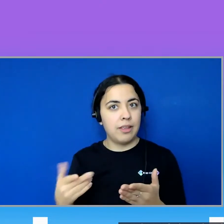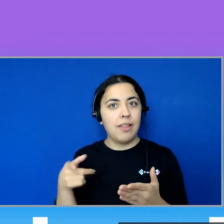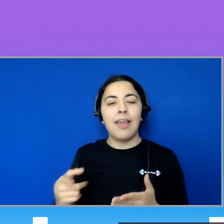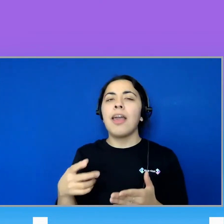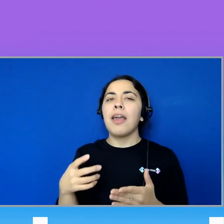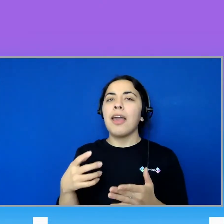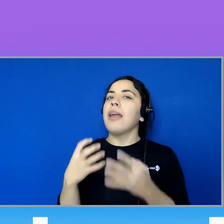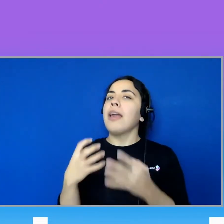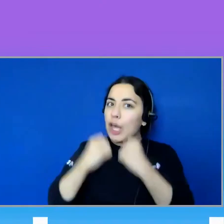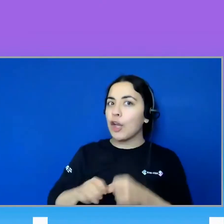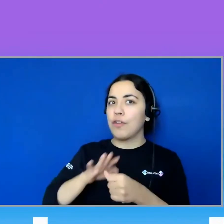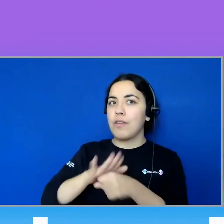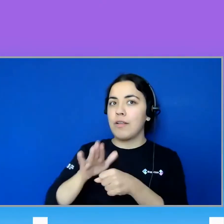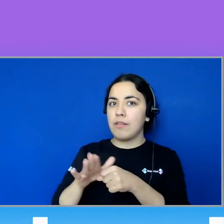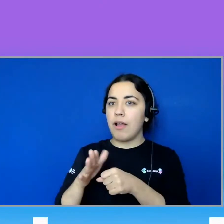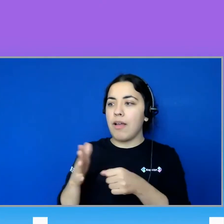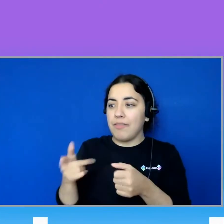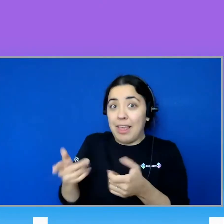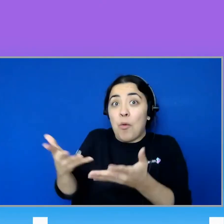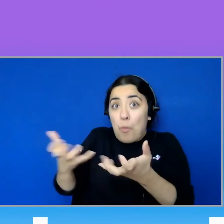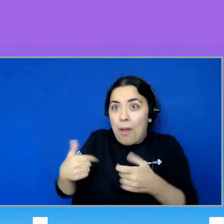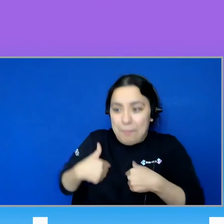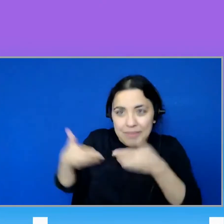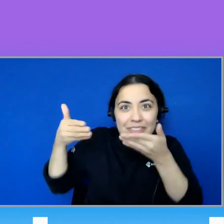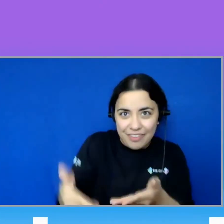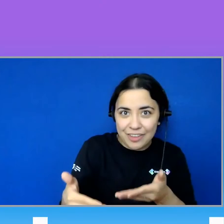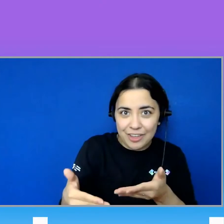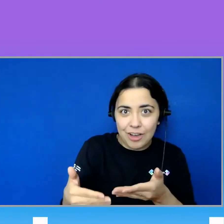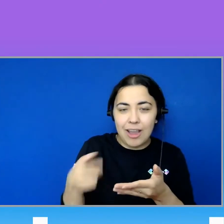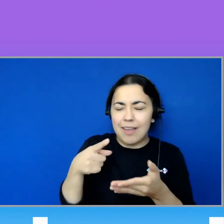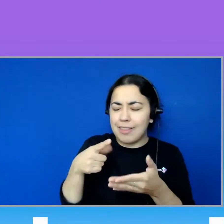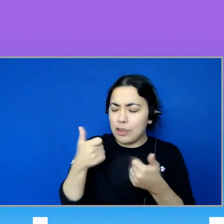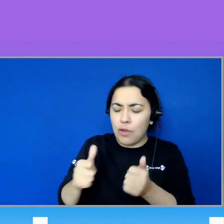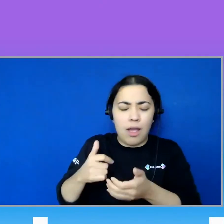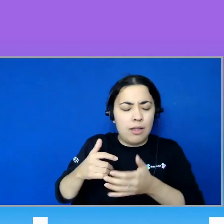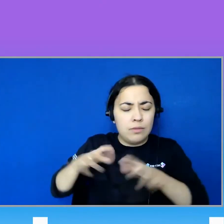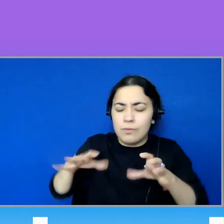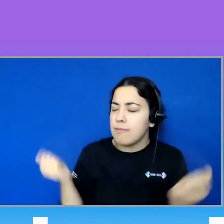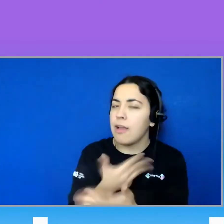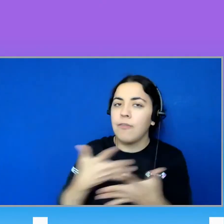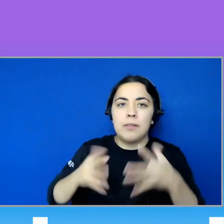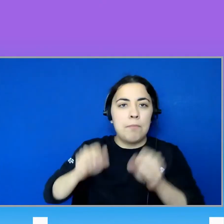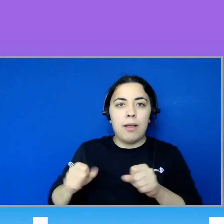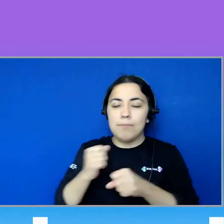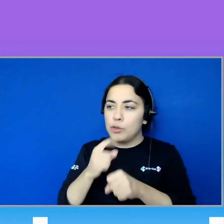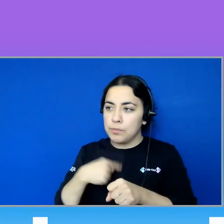cared enough to want me there, and they did everything they